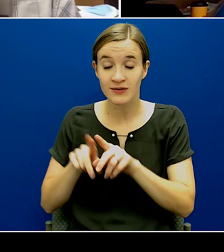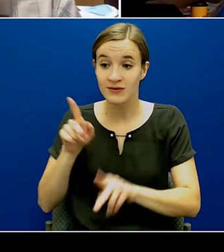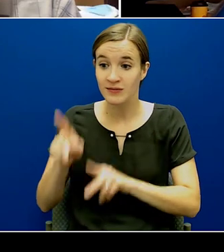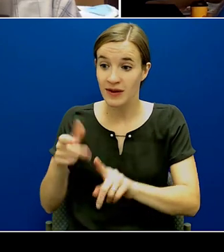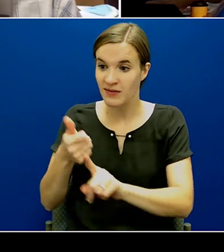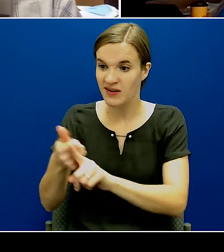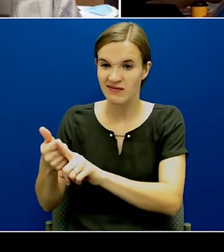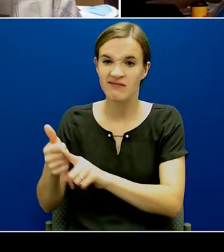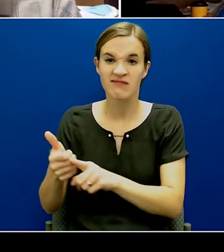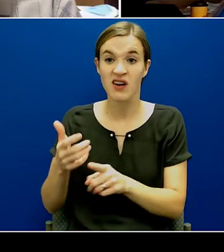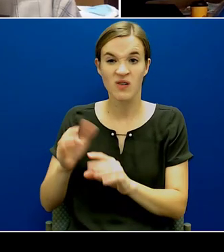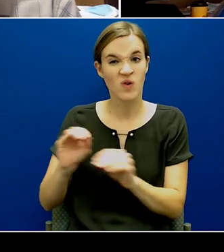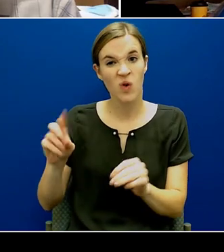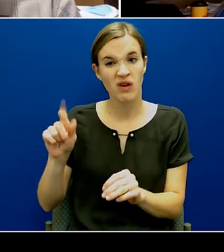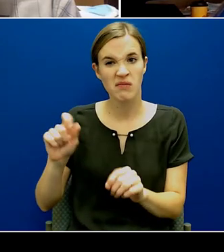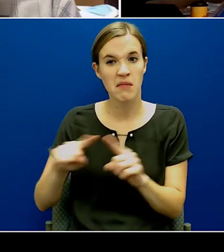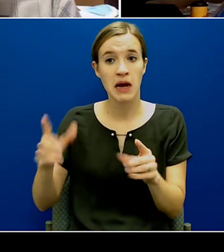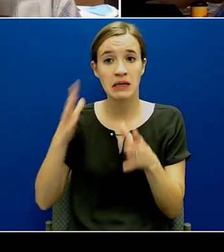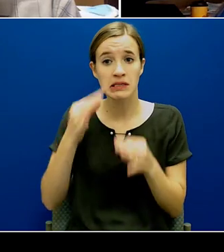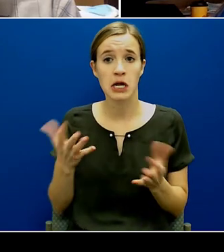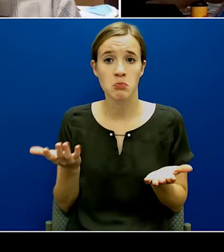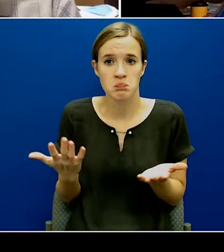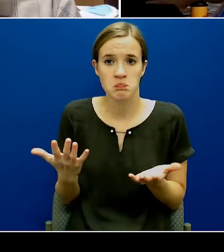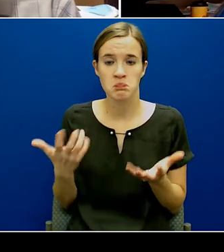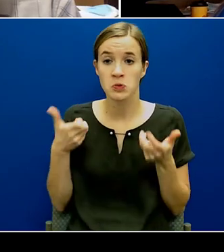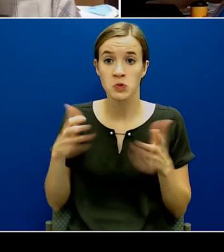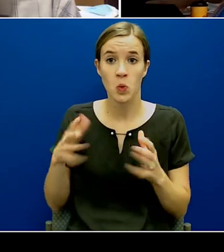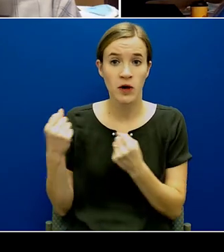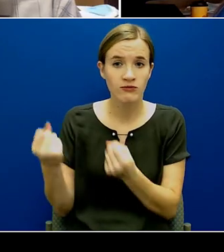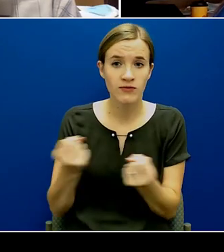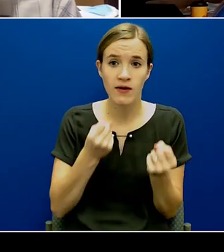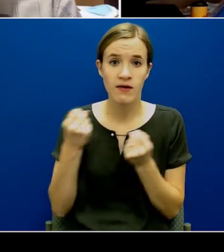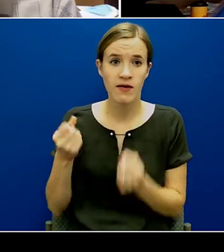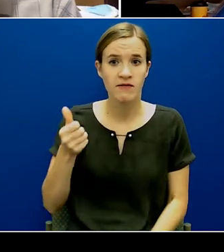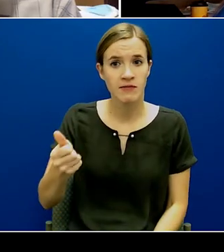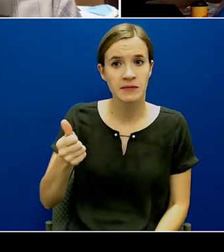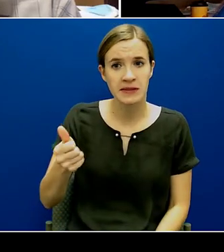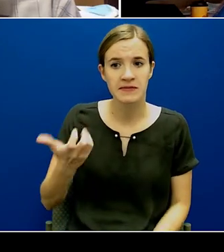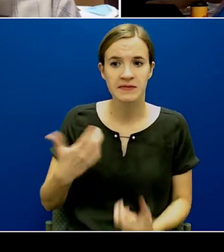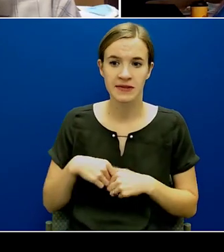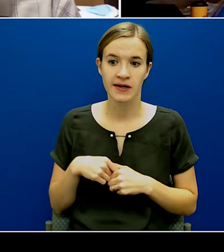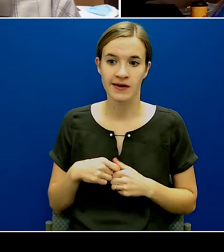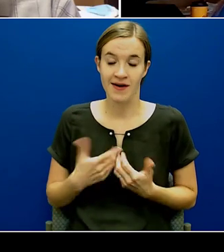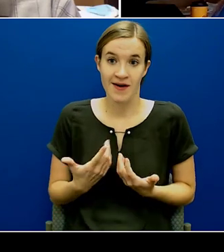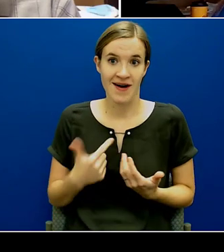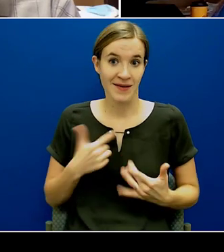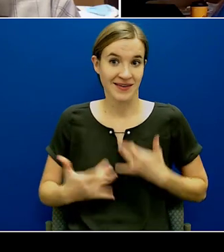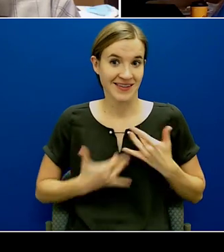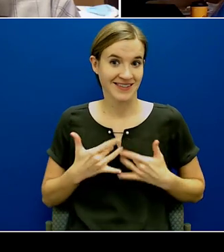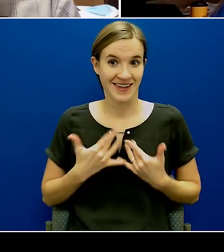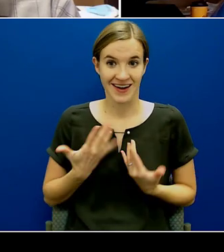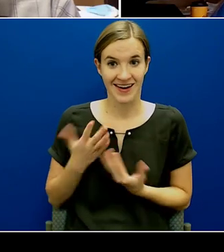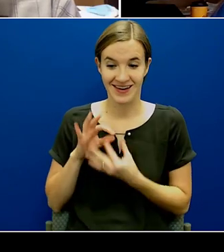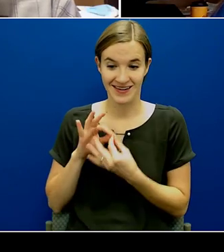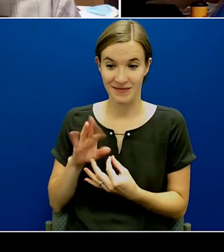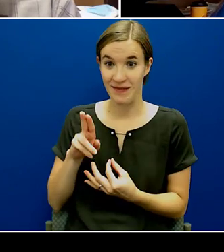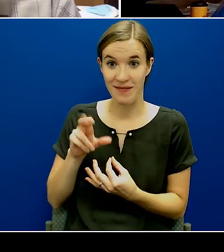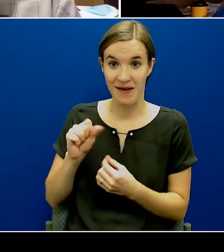there's a lot of folks who we have people coming in that do not drive, we have, you